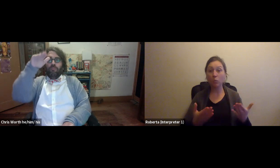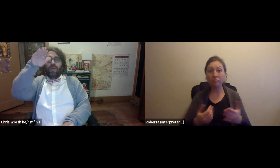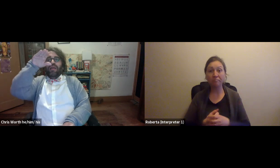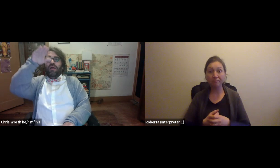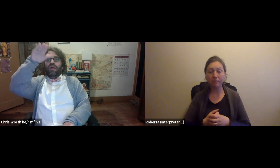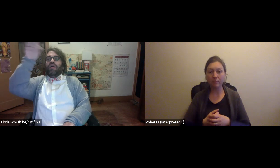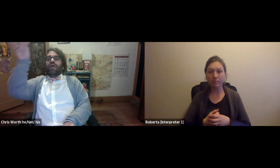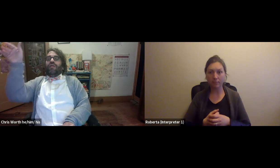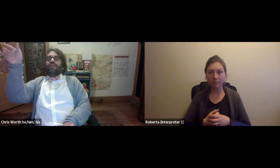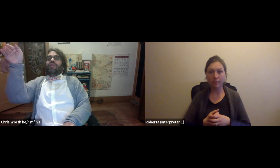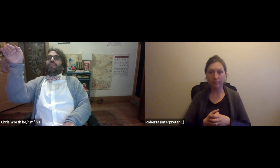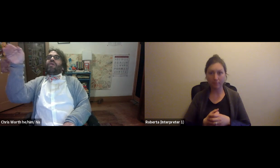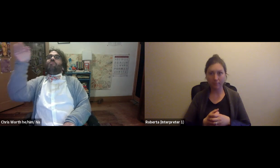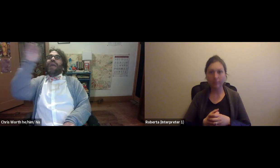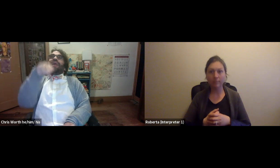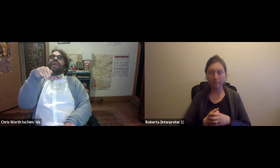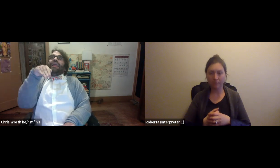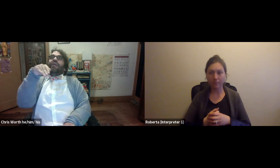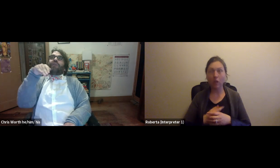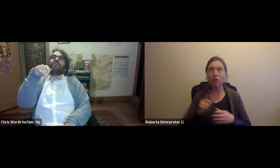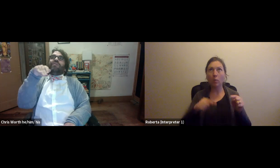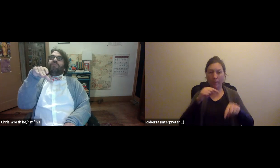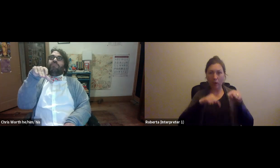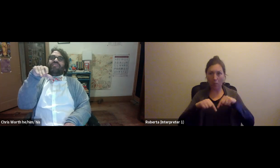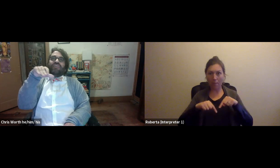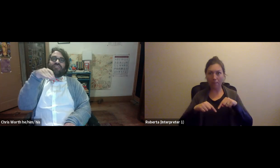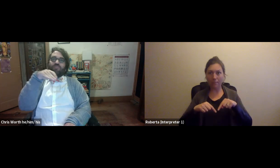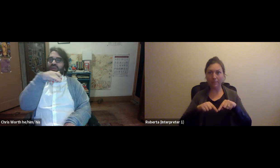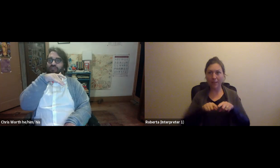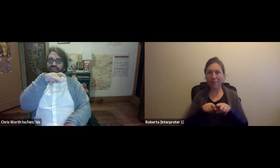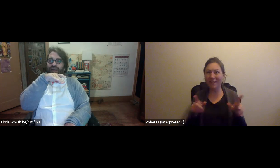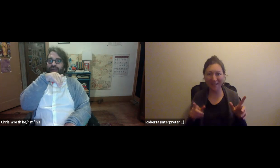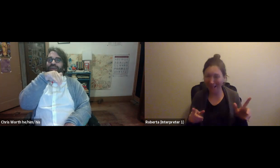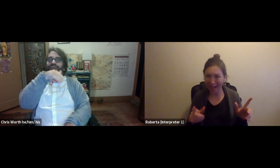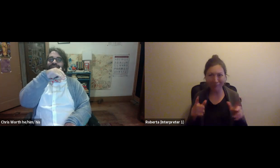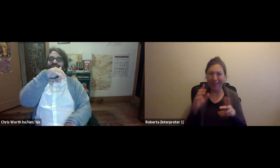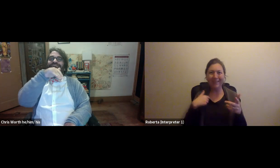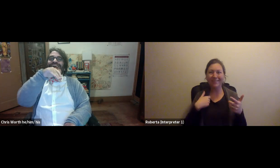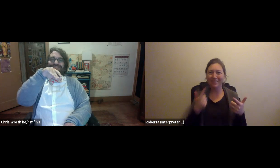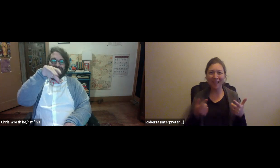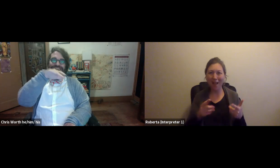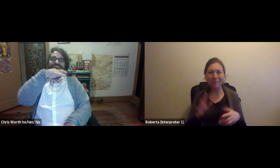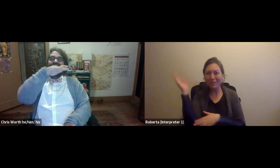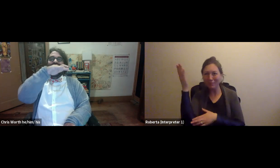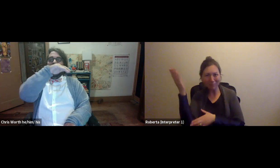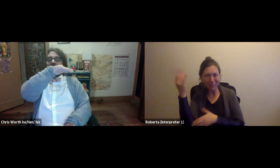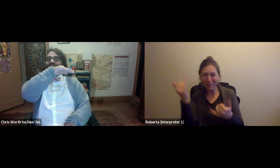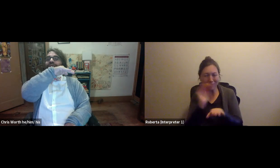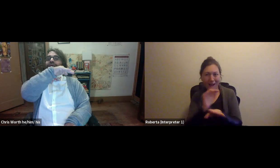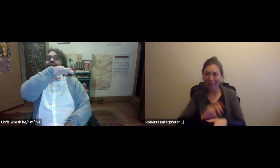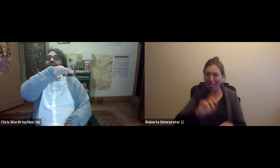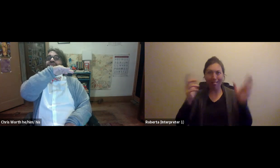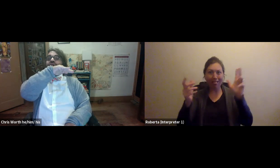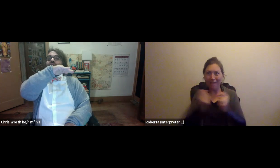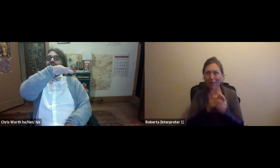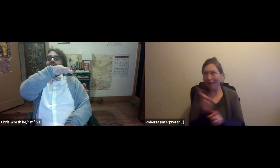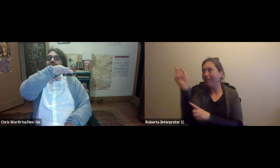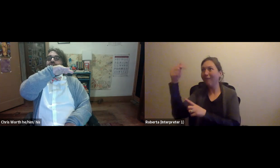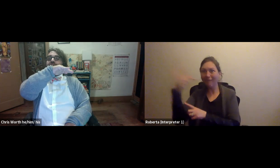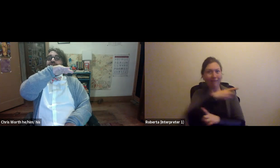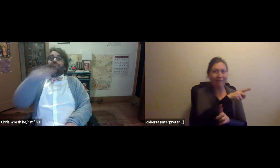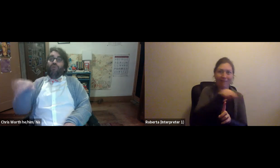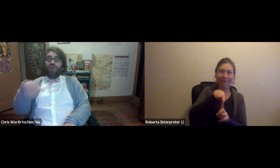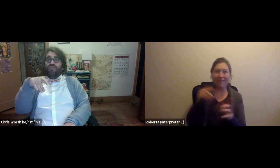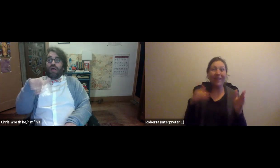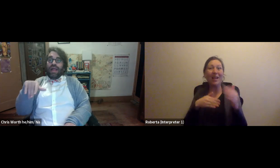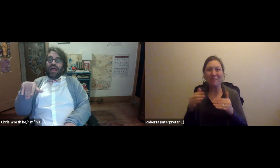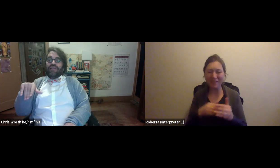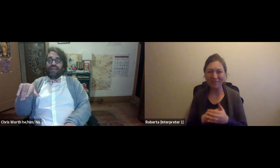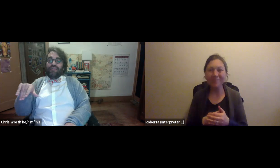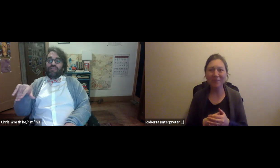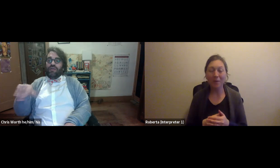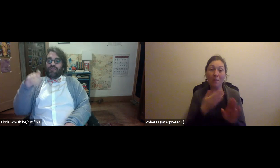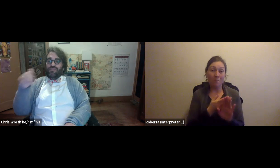But let me go back again. I'm going to be the messiest speaker tonight! Before I got sent to,